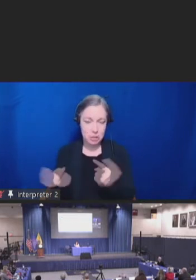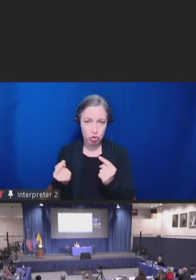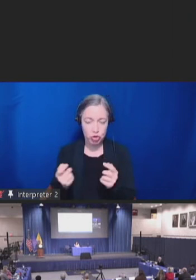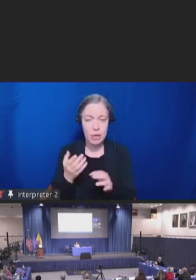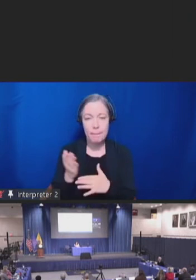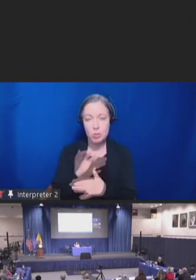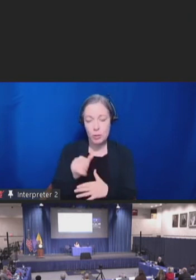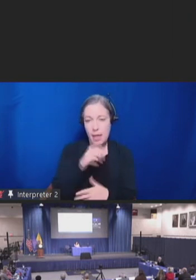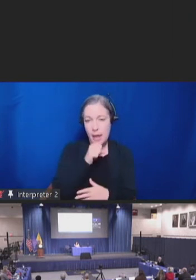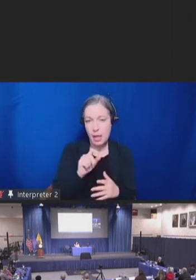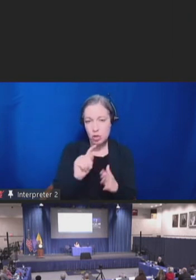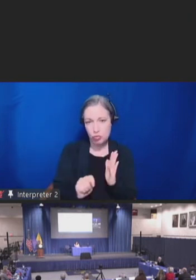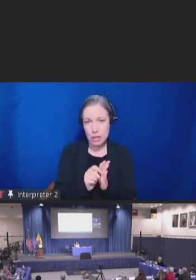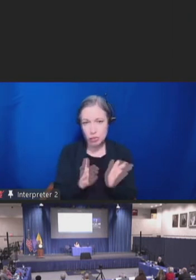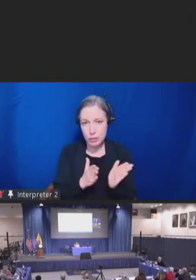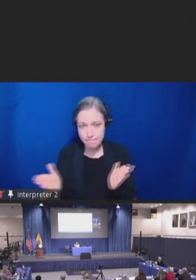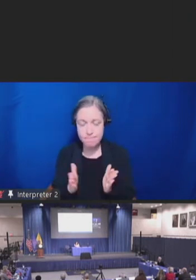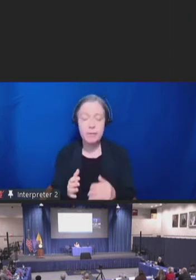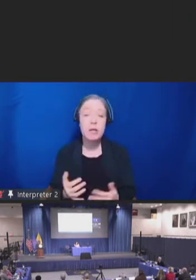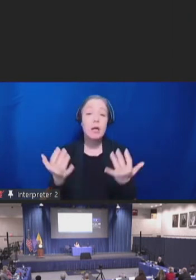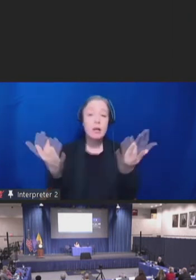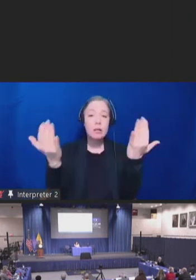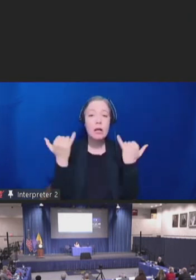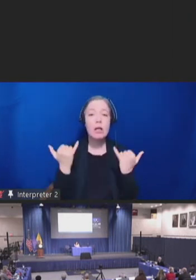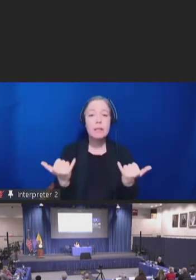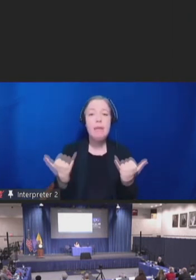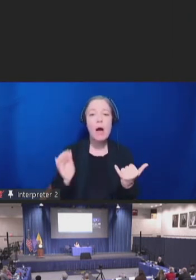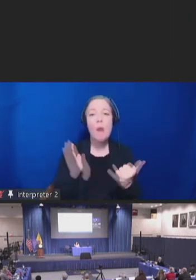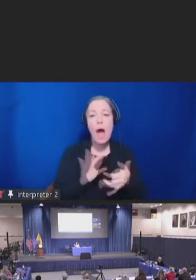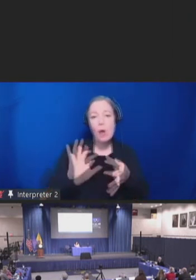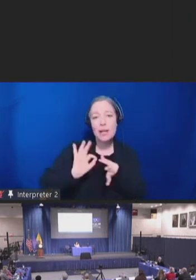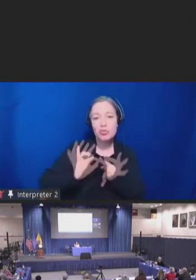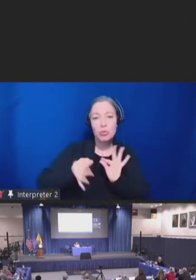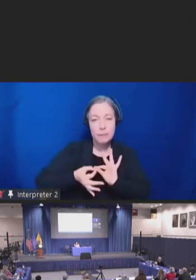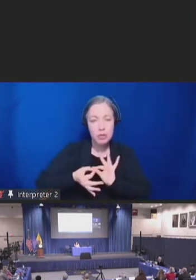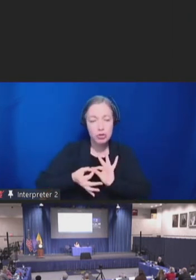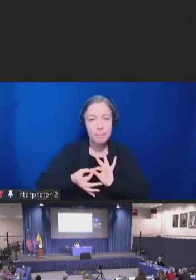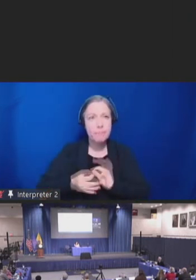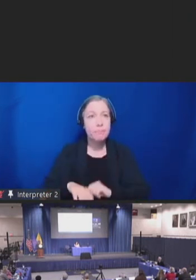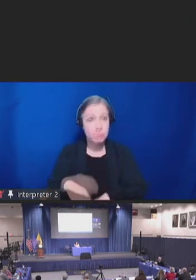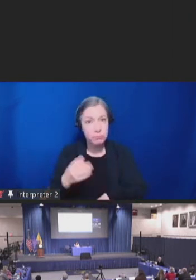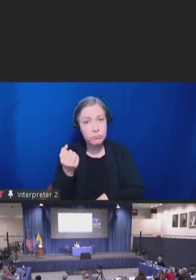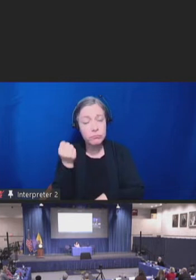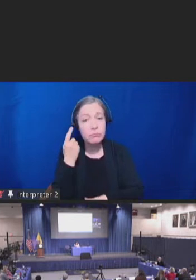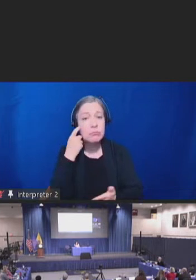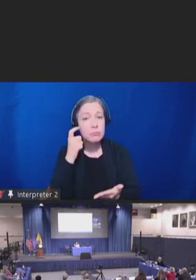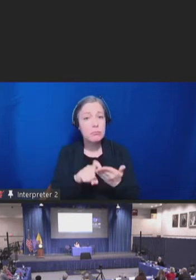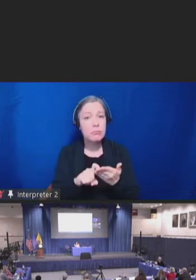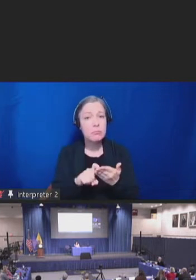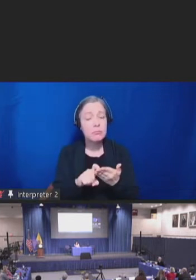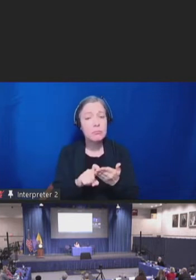So, interpretation of this. There was a small positive association between cumulative vaccine-associated aluminum before